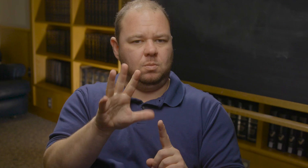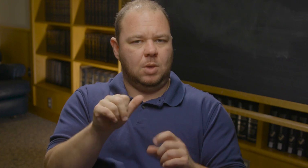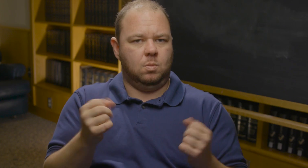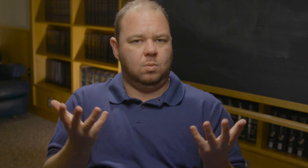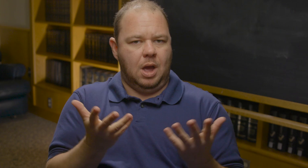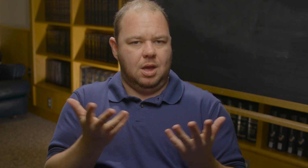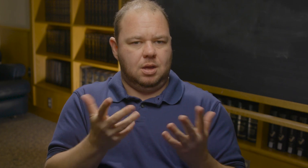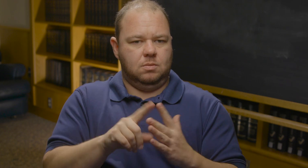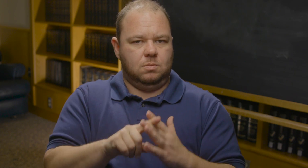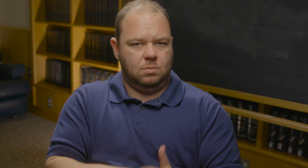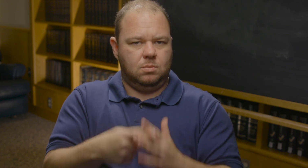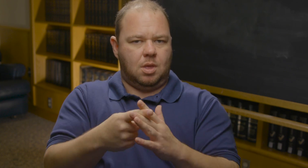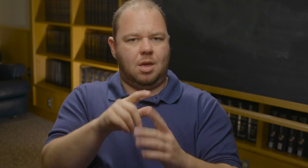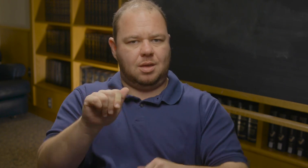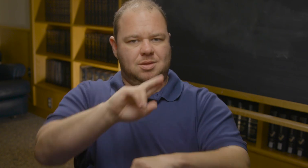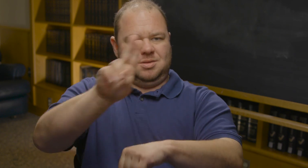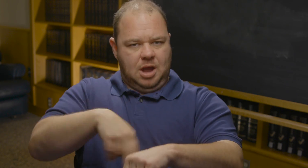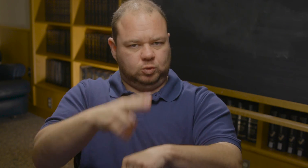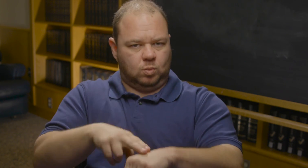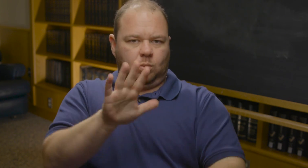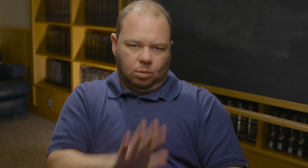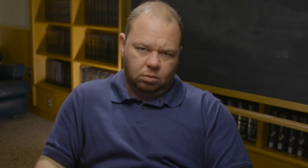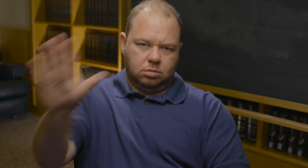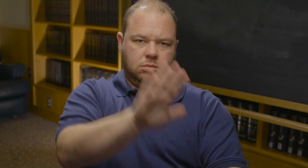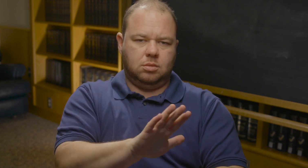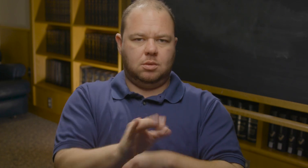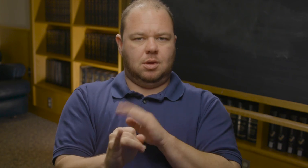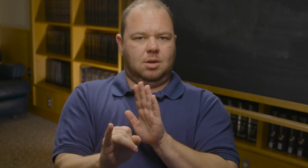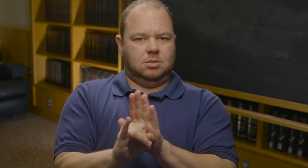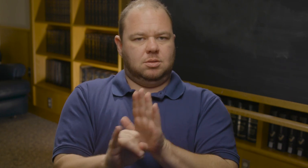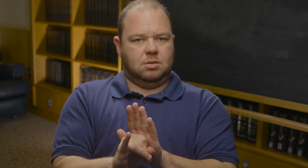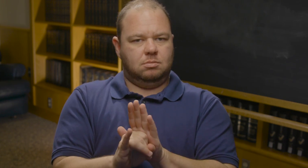It was what created a national Deaf identity.